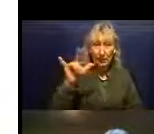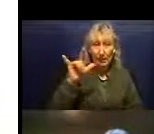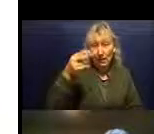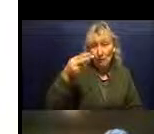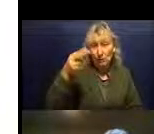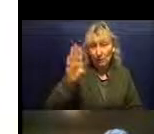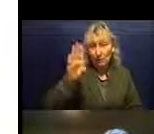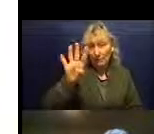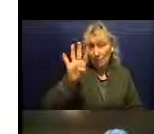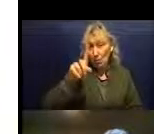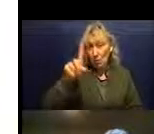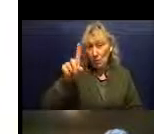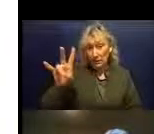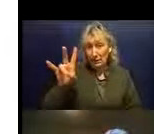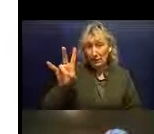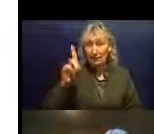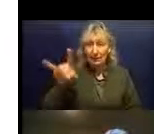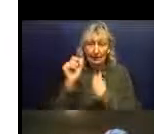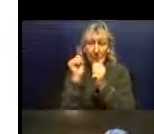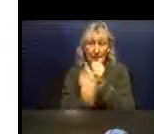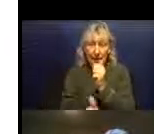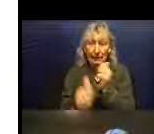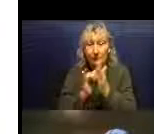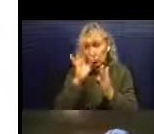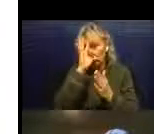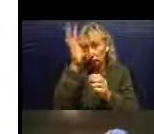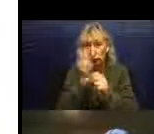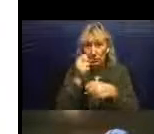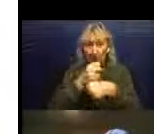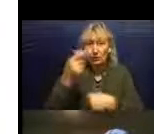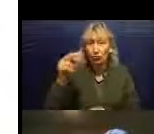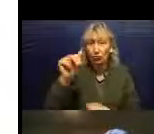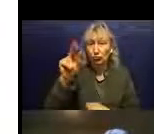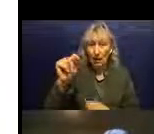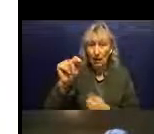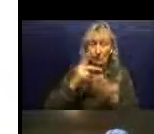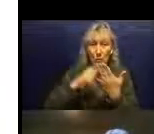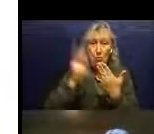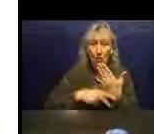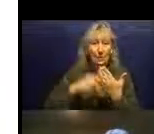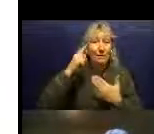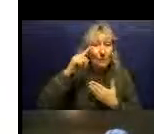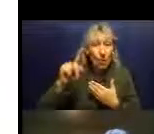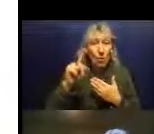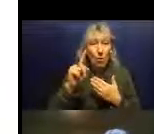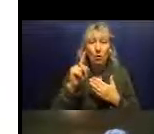Whether it's their income tax credit the child tax credit and as this text shows House Bill 41 17 passed at the beginning of this year.